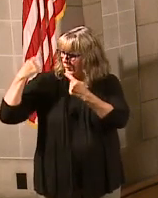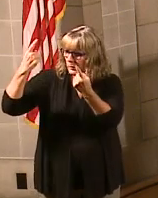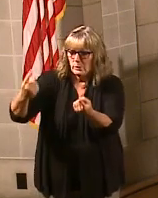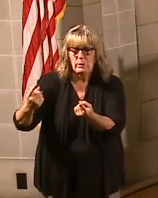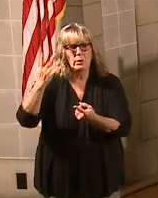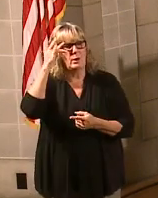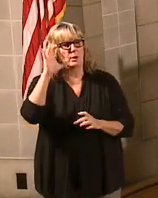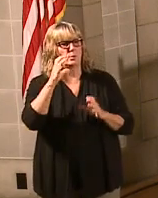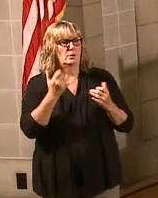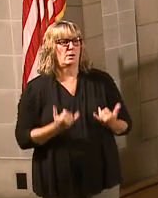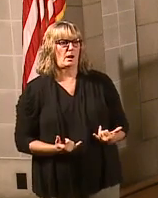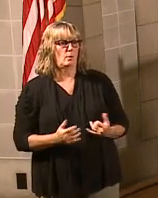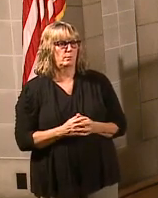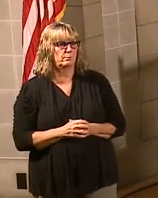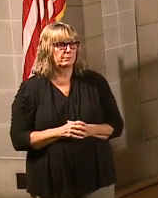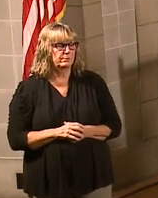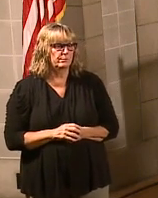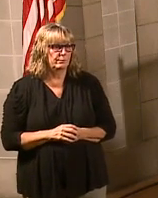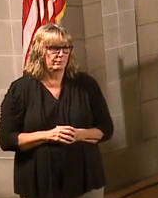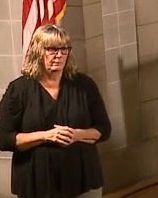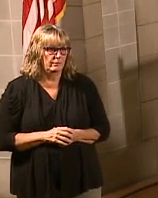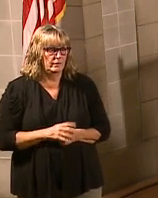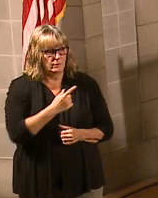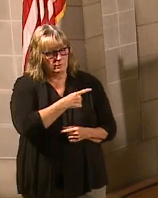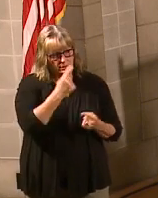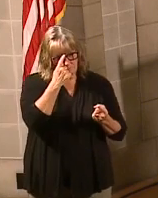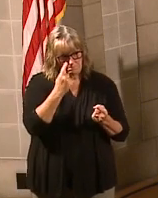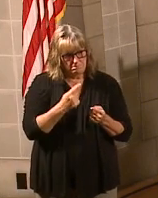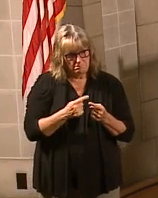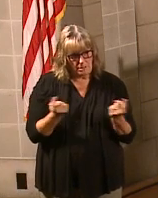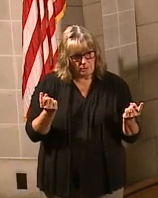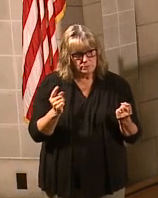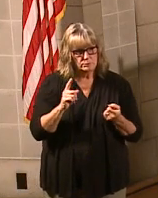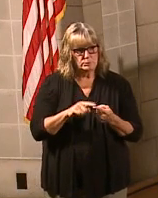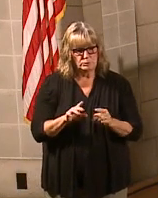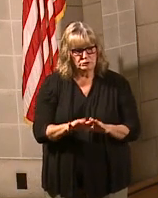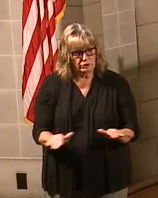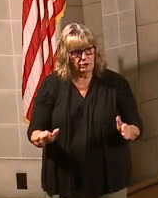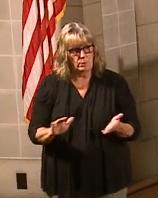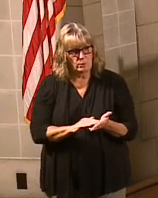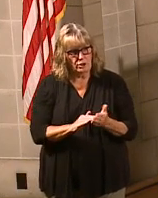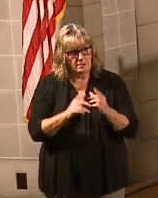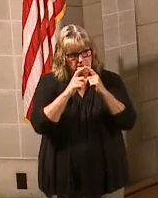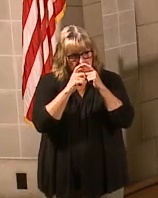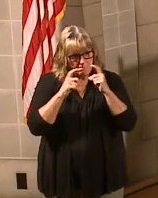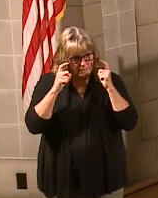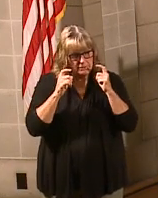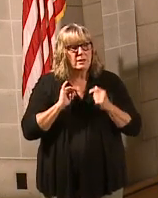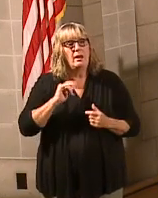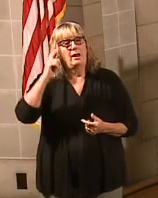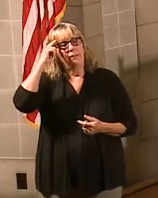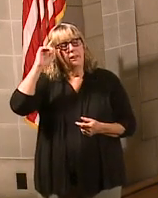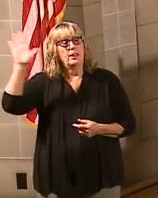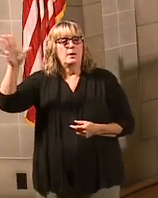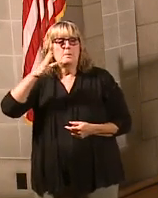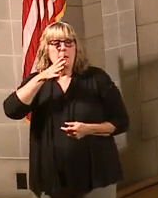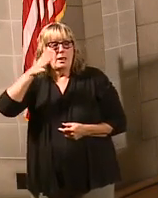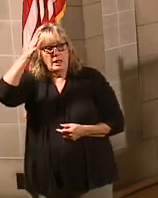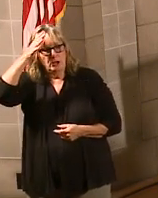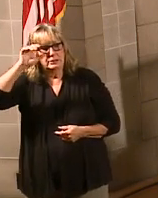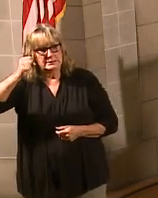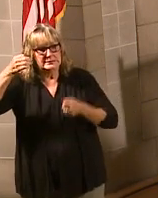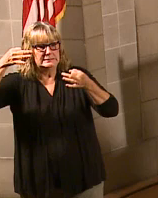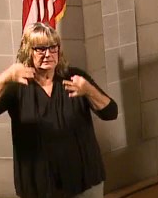WENT FOR DECADES AND DECADES